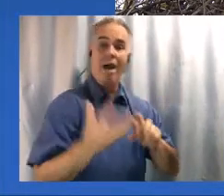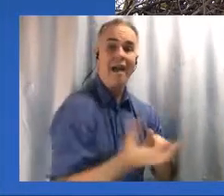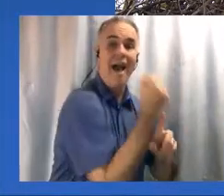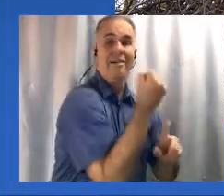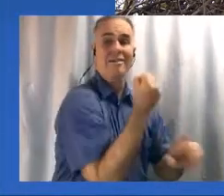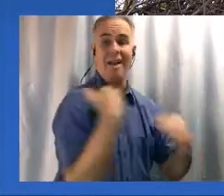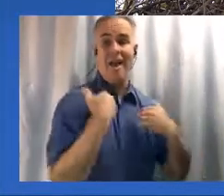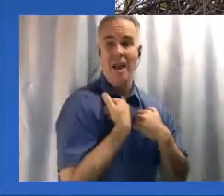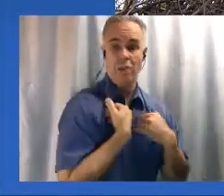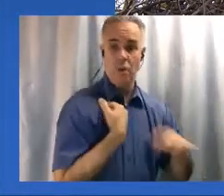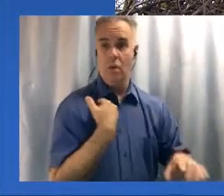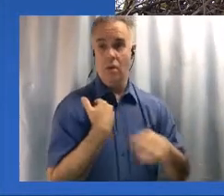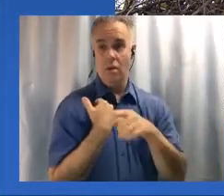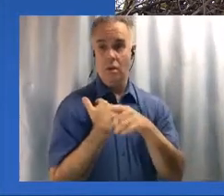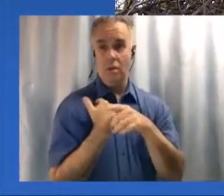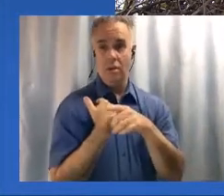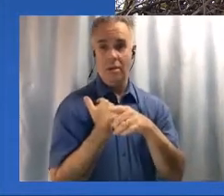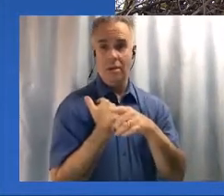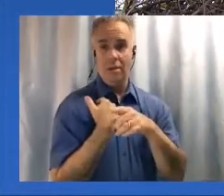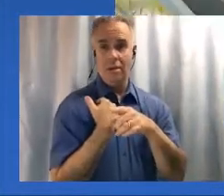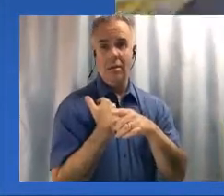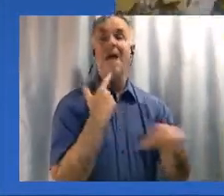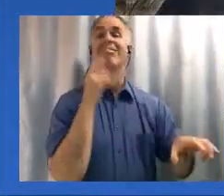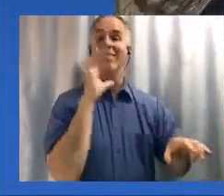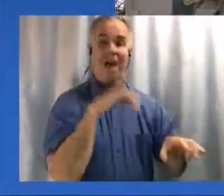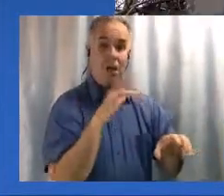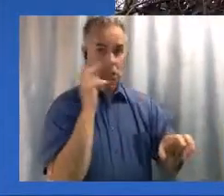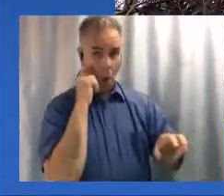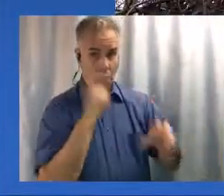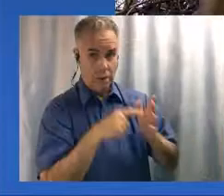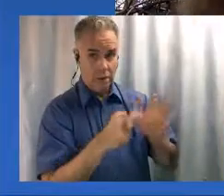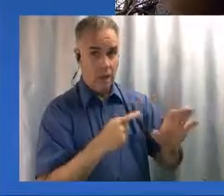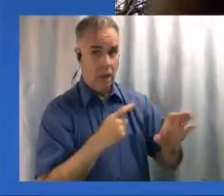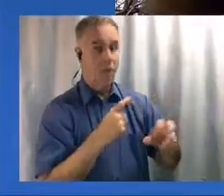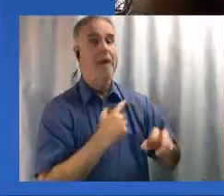by biting it at the base of the neck.